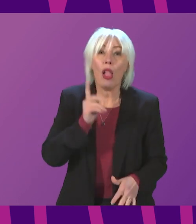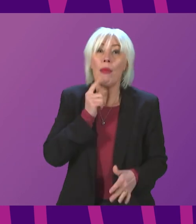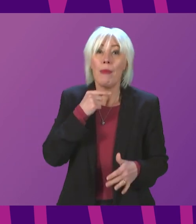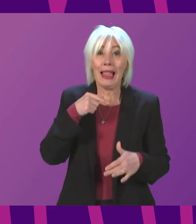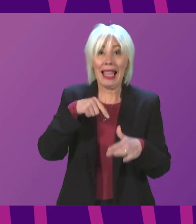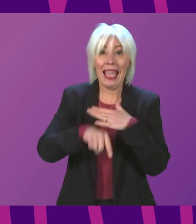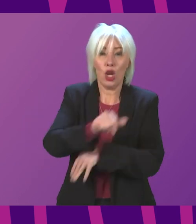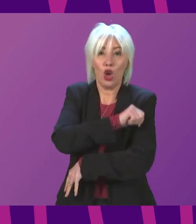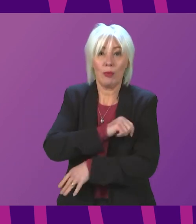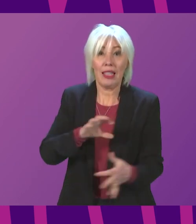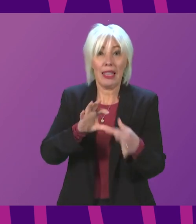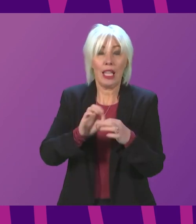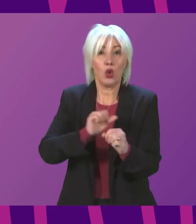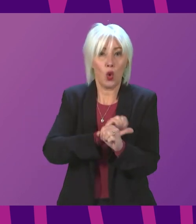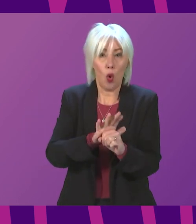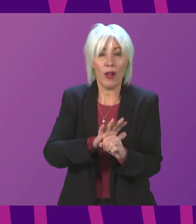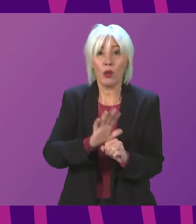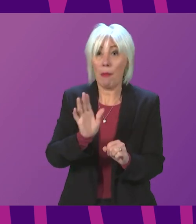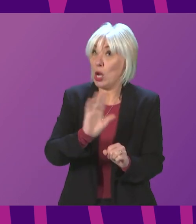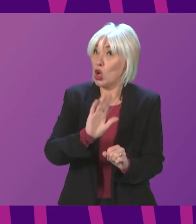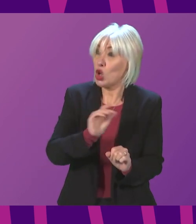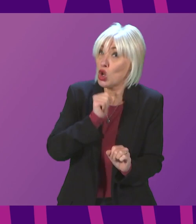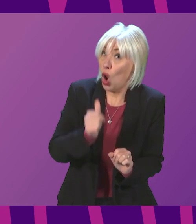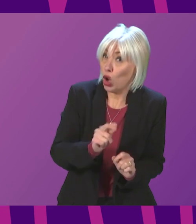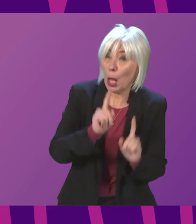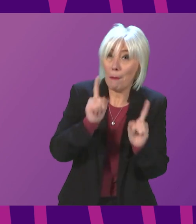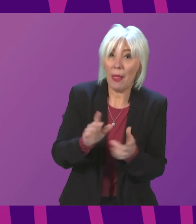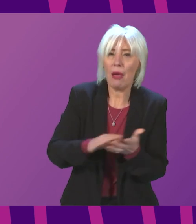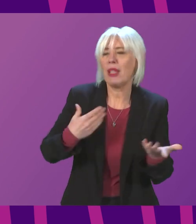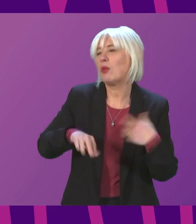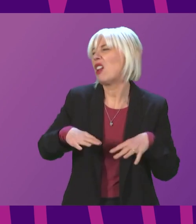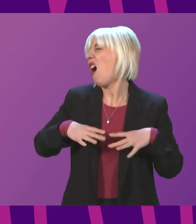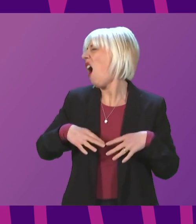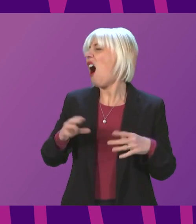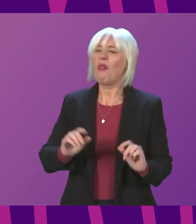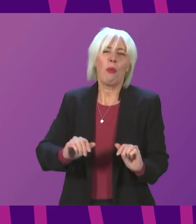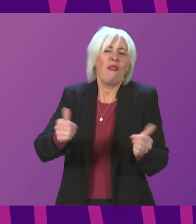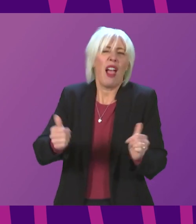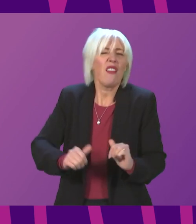of Covid, that does not mean that we should be complacent in any way, or for any reason,